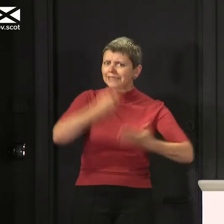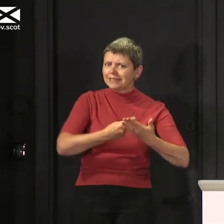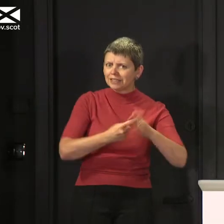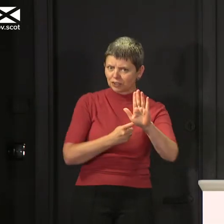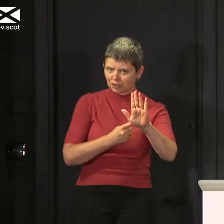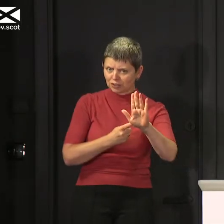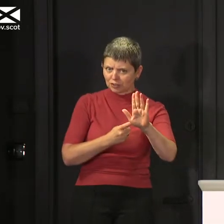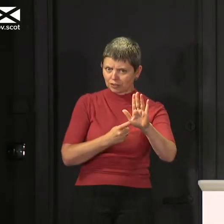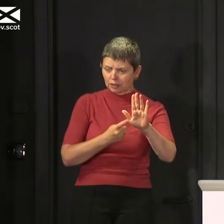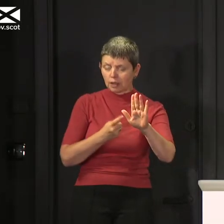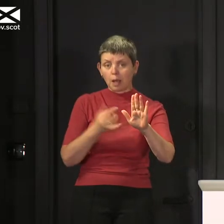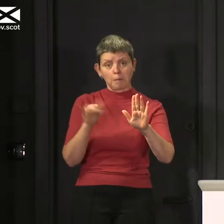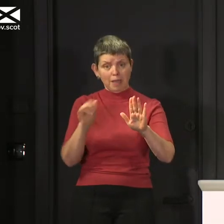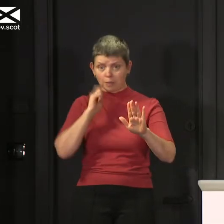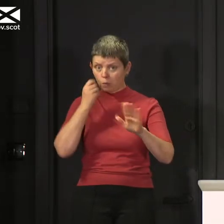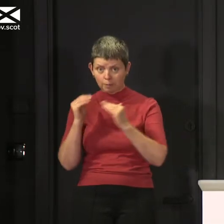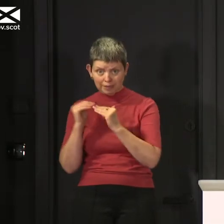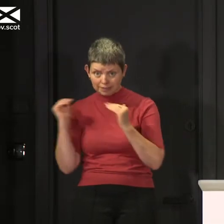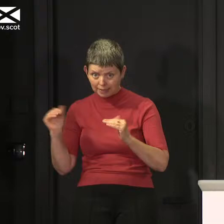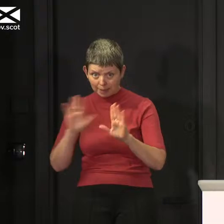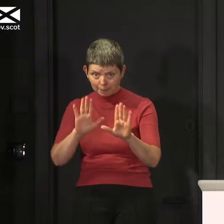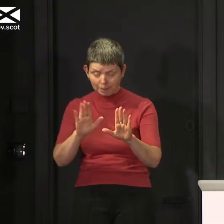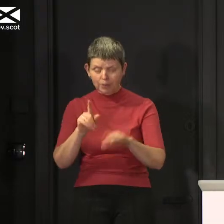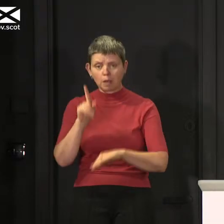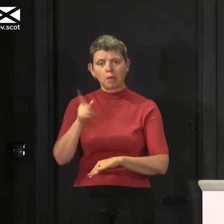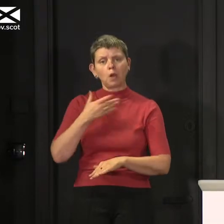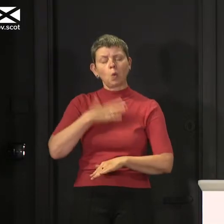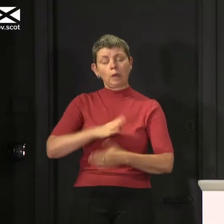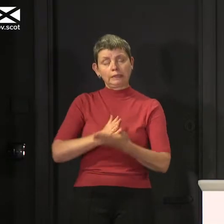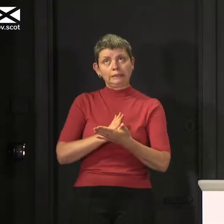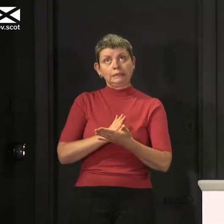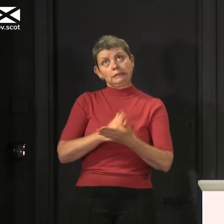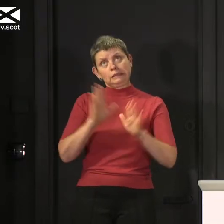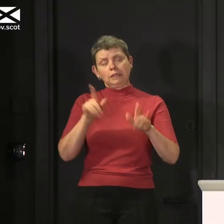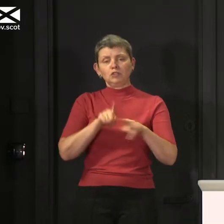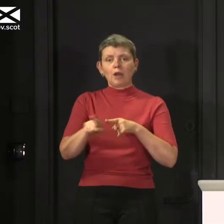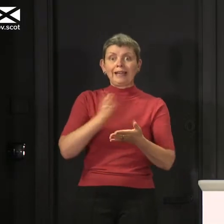a difference, but I'll try to make this as clear as we possibly can. So if we decided